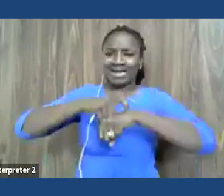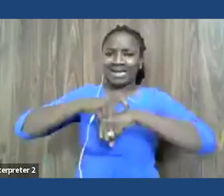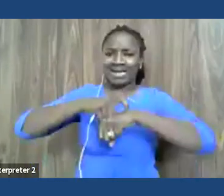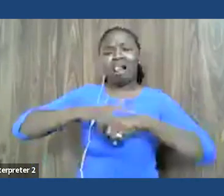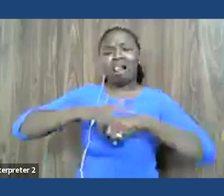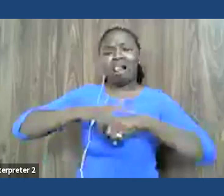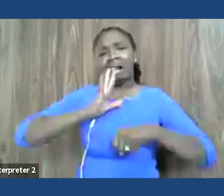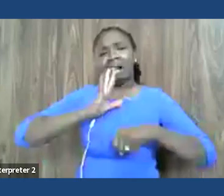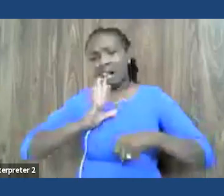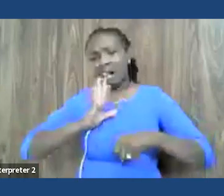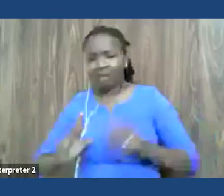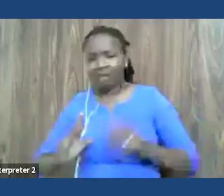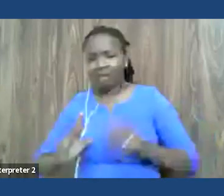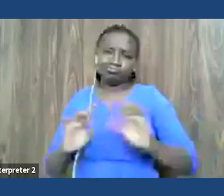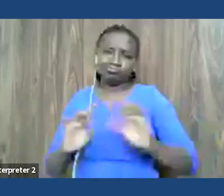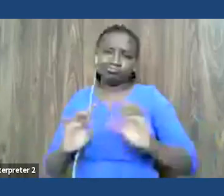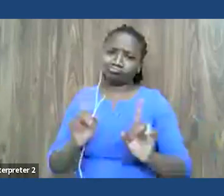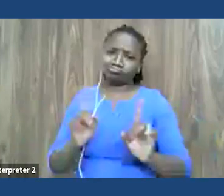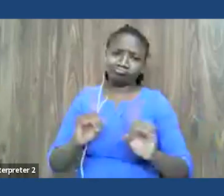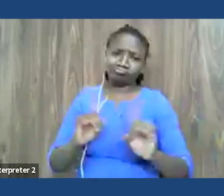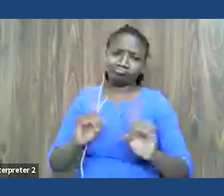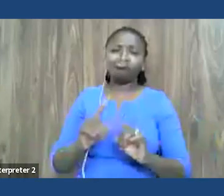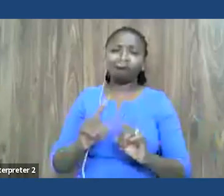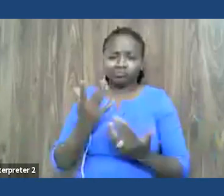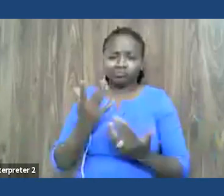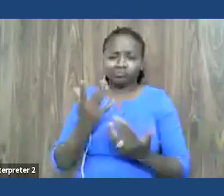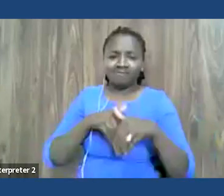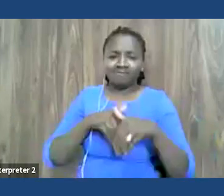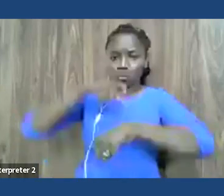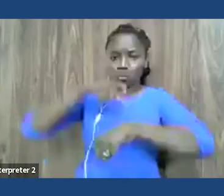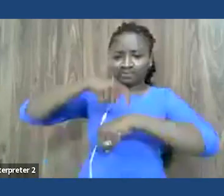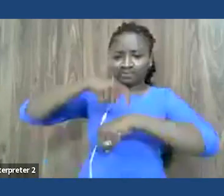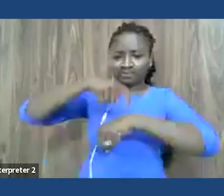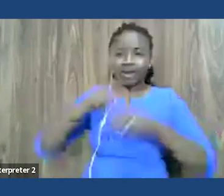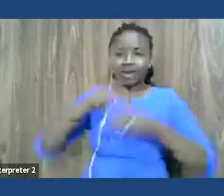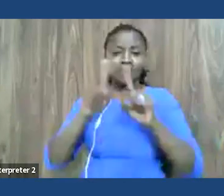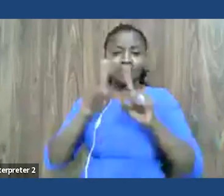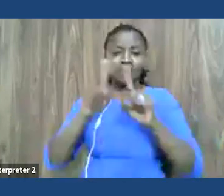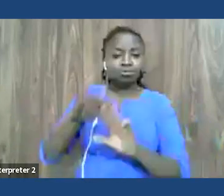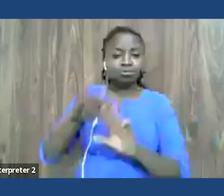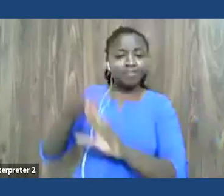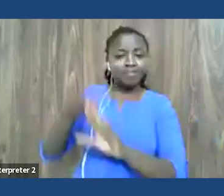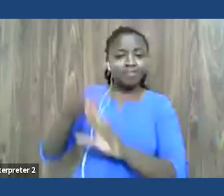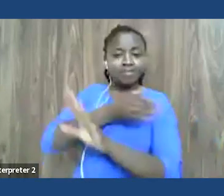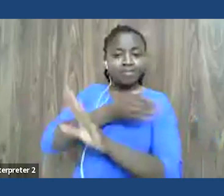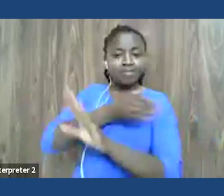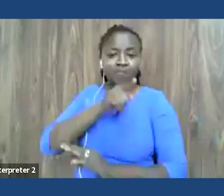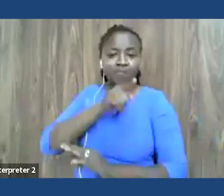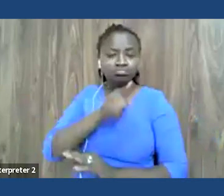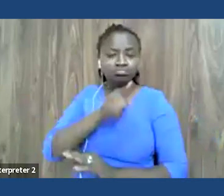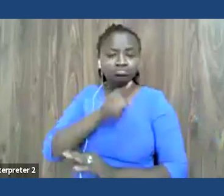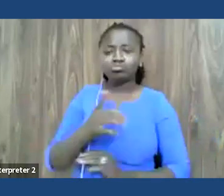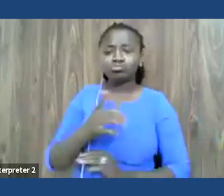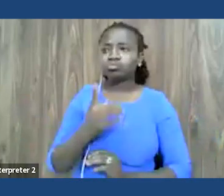But it struck me that, Bethany, when you mentioned that globally there are many organizations